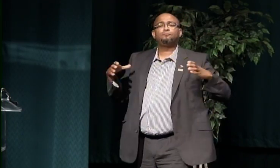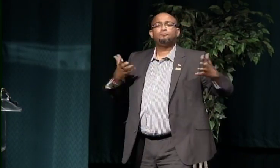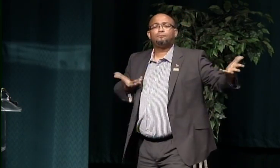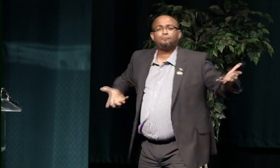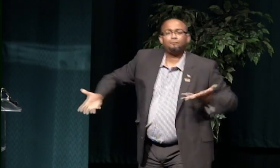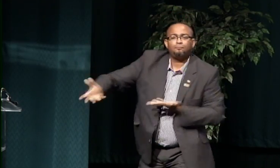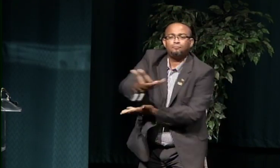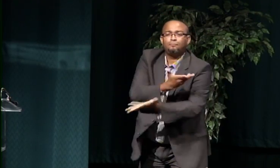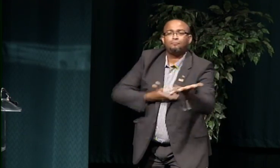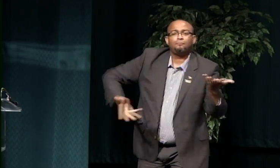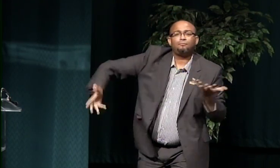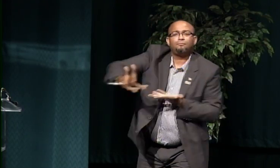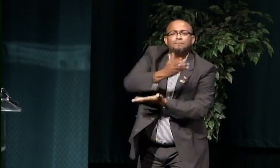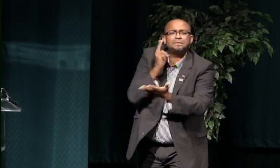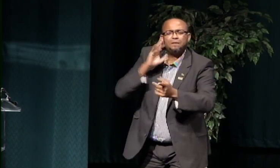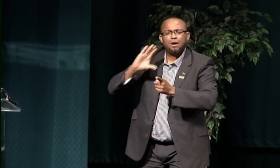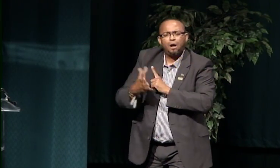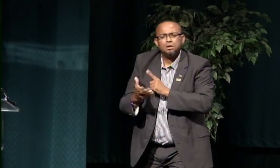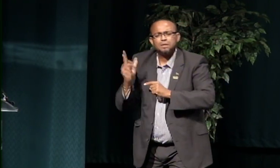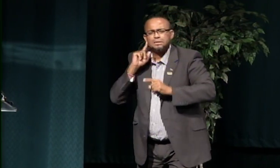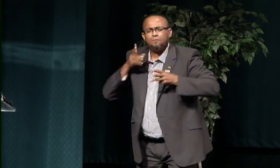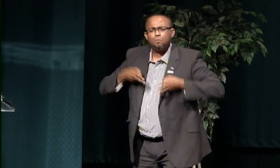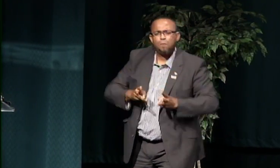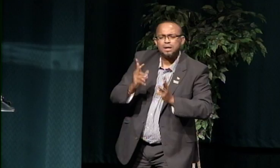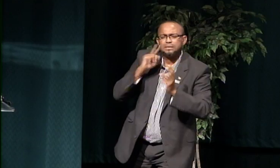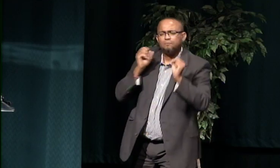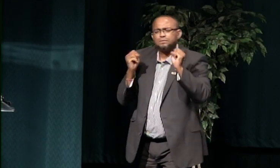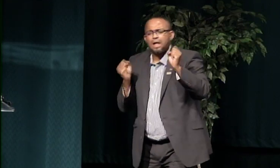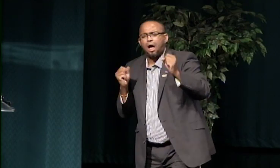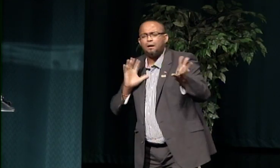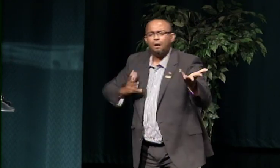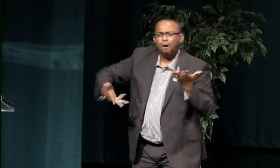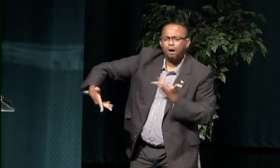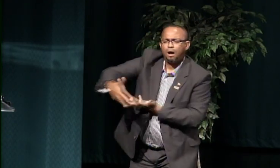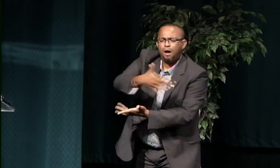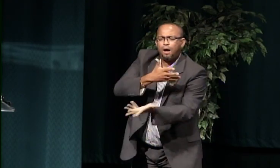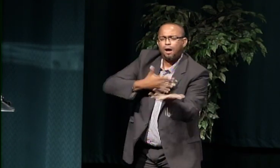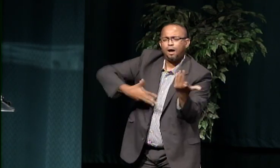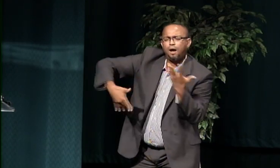We have 12 different languages that we communicate with in our regions.